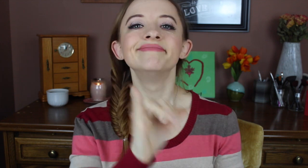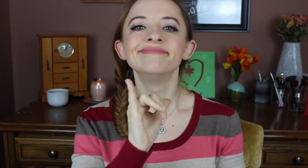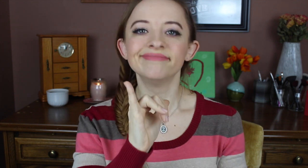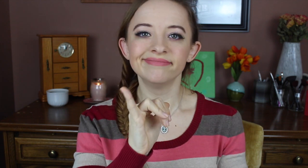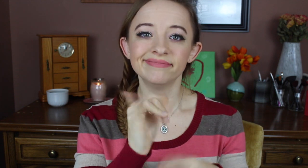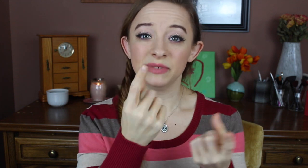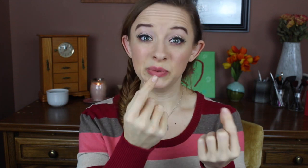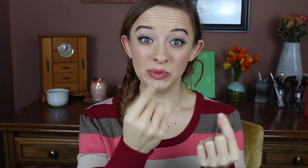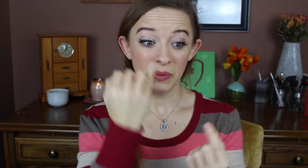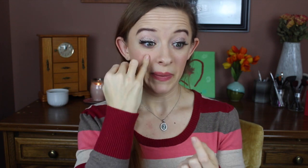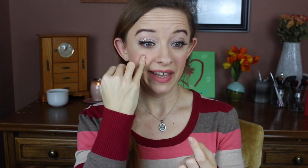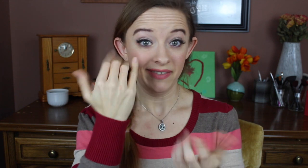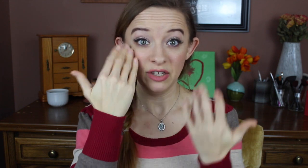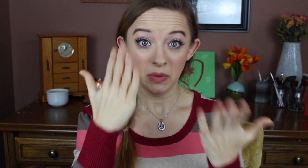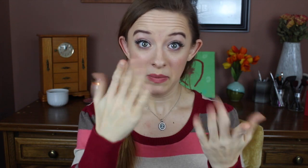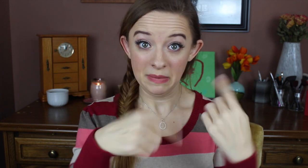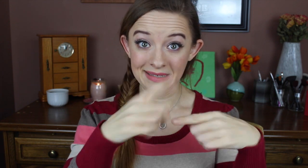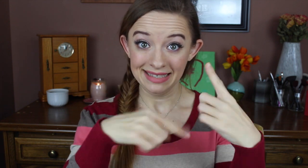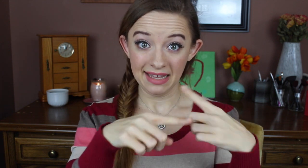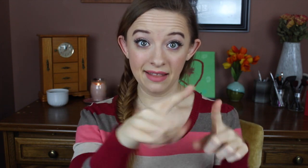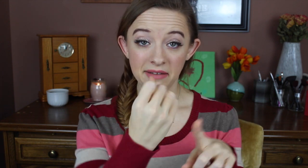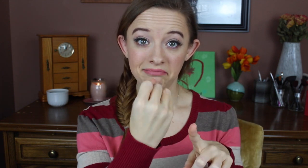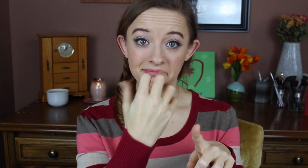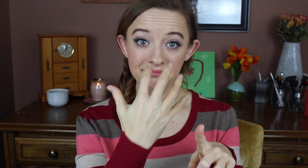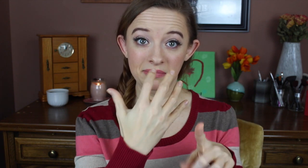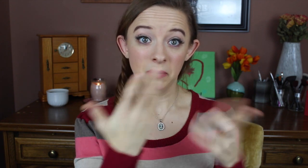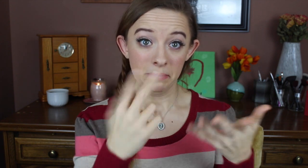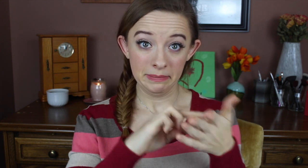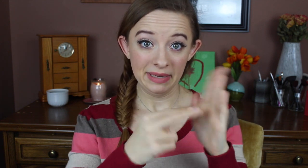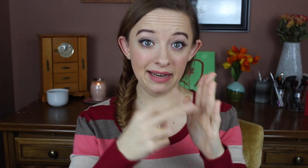know what that means and then they tell me what it is. If I don't know that sign